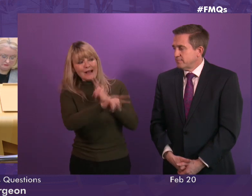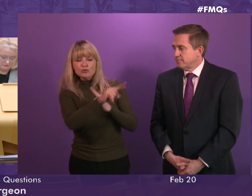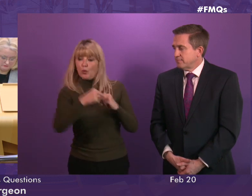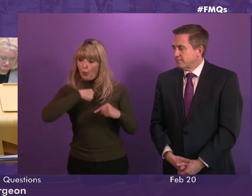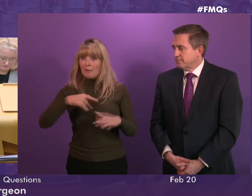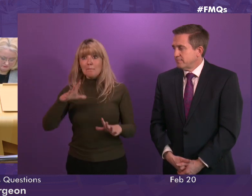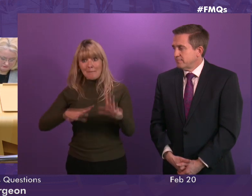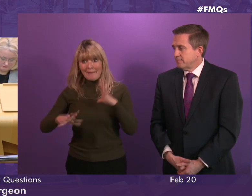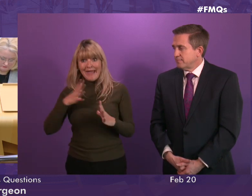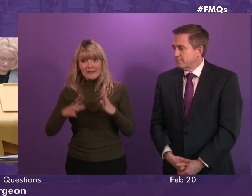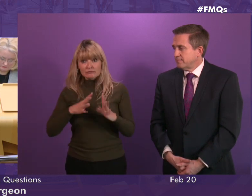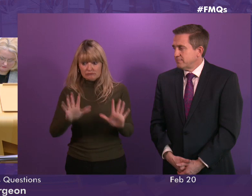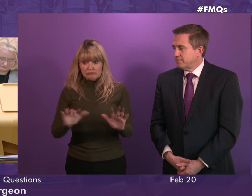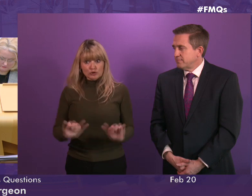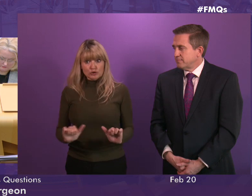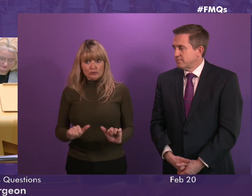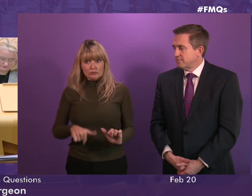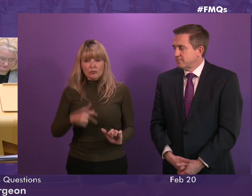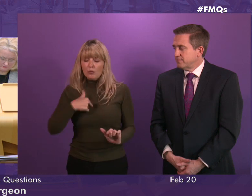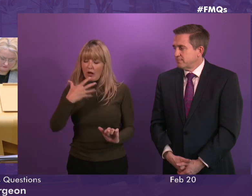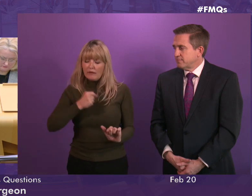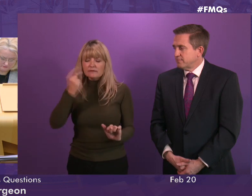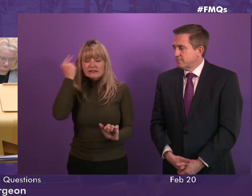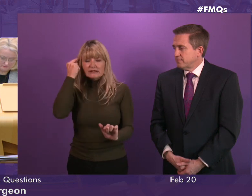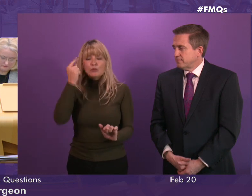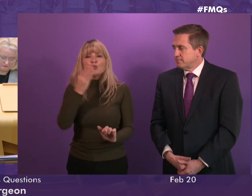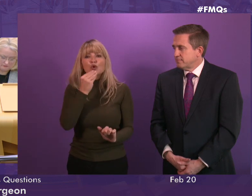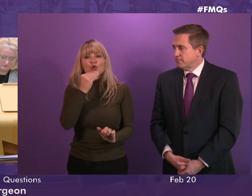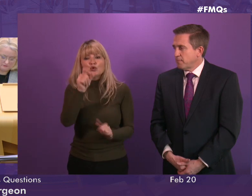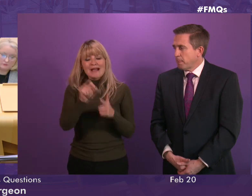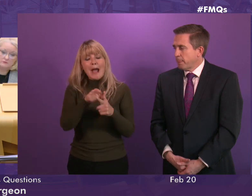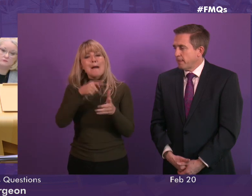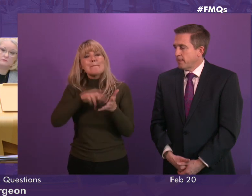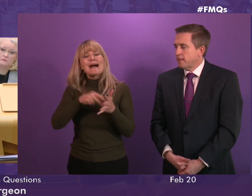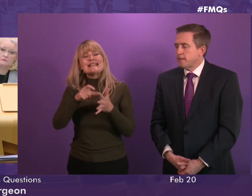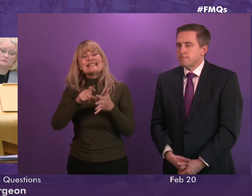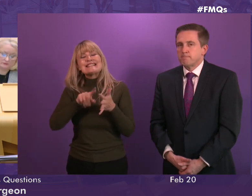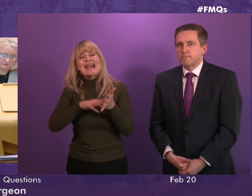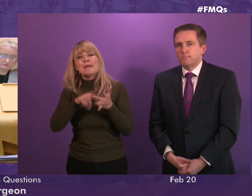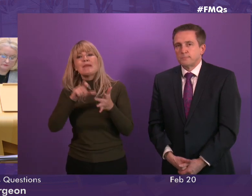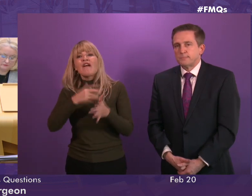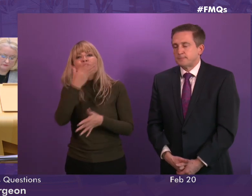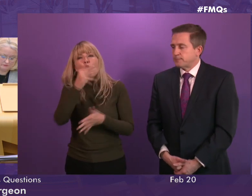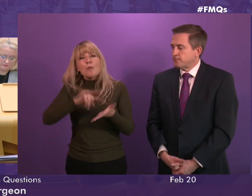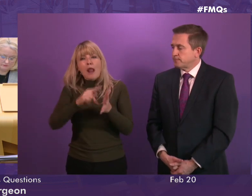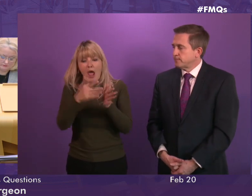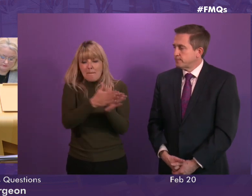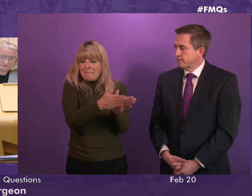We are currently, and sensibly, using the pandemic flu plan to assess and prepare resources